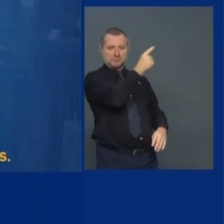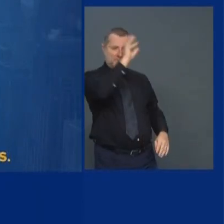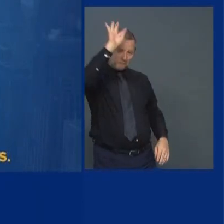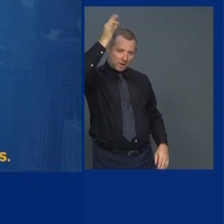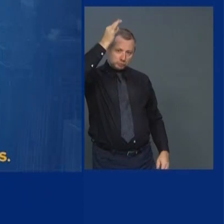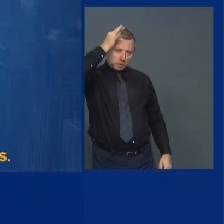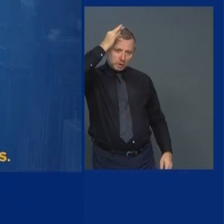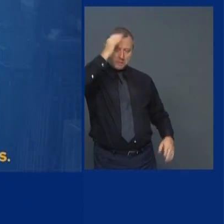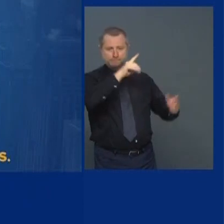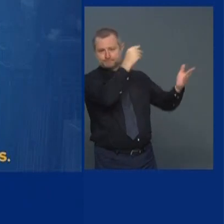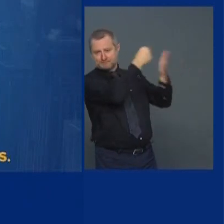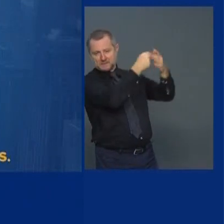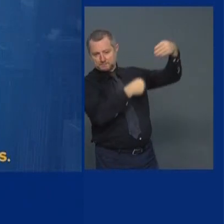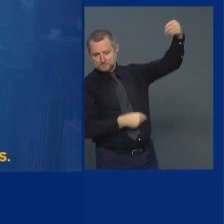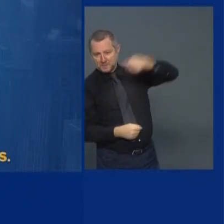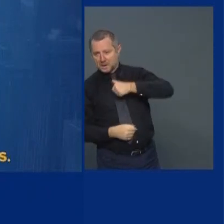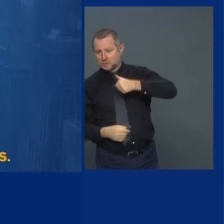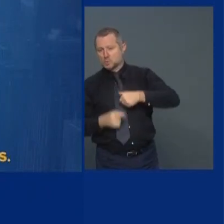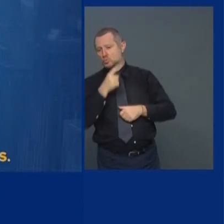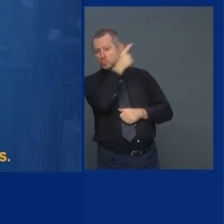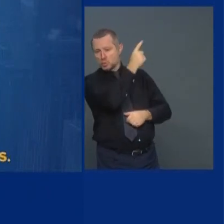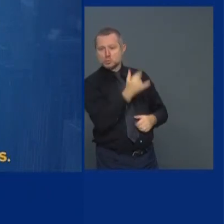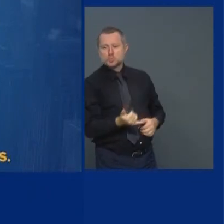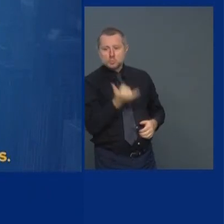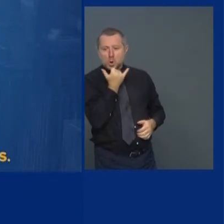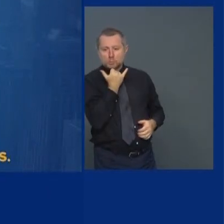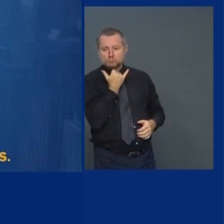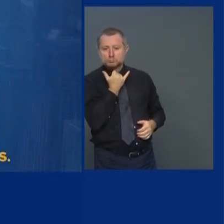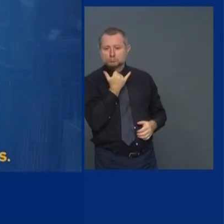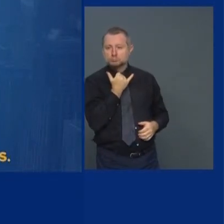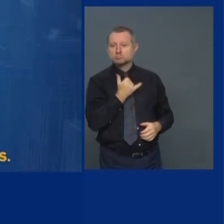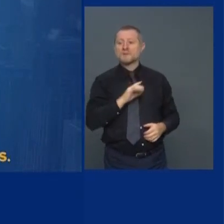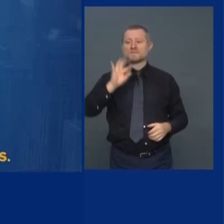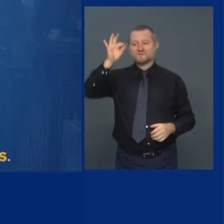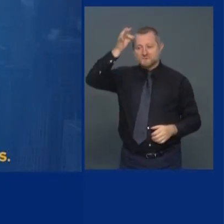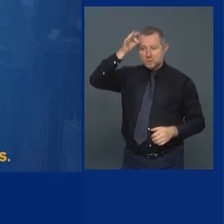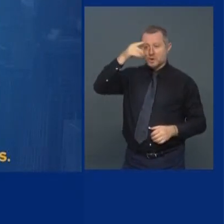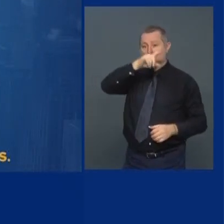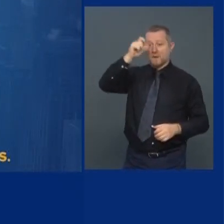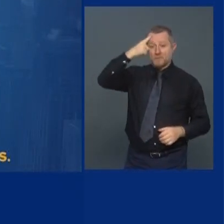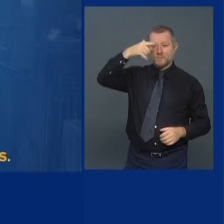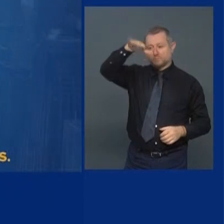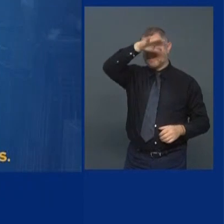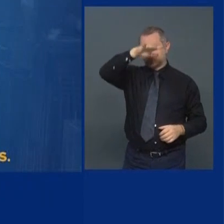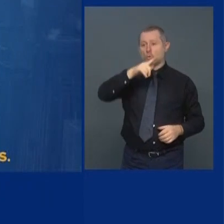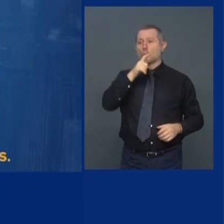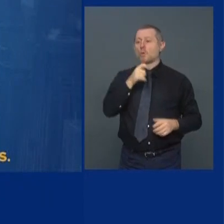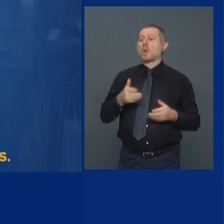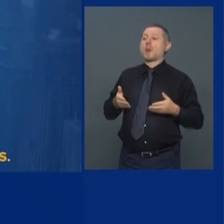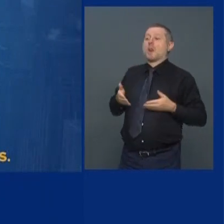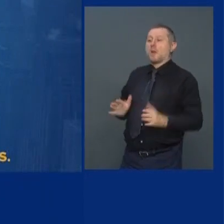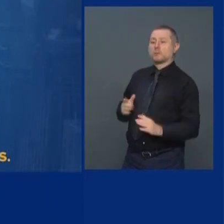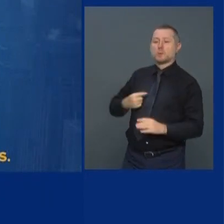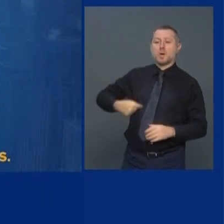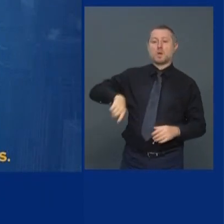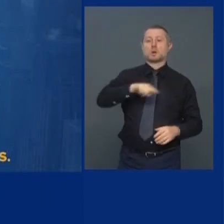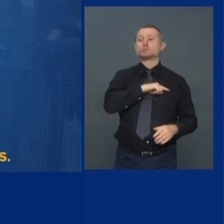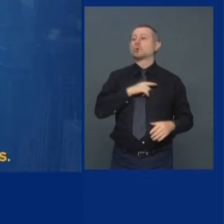THAT NEW YORK STATE OR NEW YORK CITY SHOULD PAY. WE DIDN'T DO ANYTHING WRONG. THE FEDERAL GOVERNMENT SHOULD PAY.